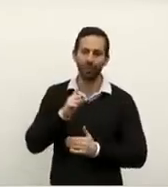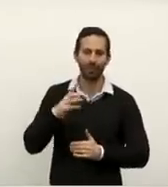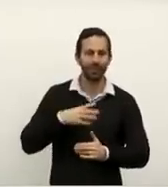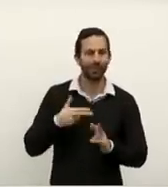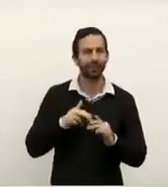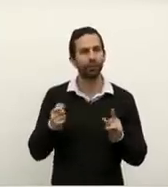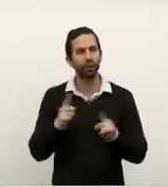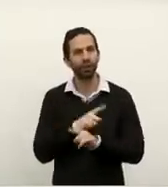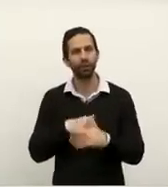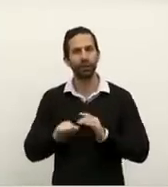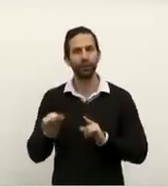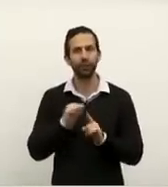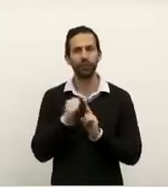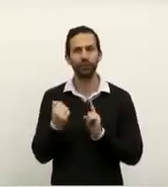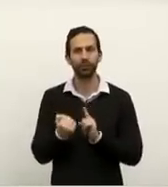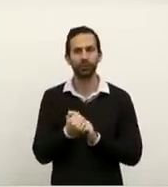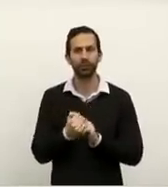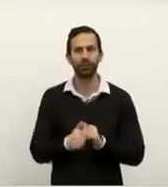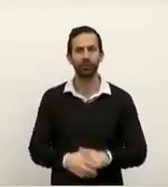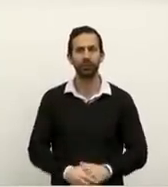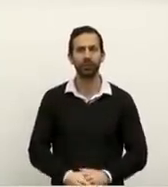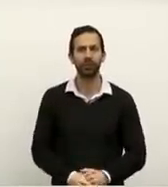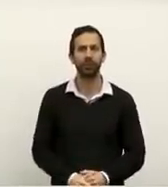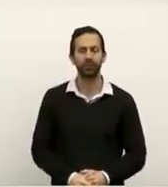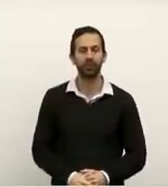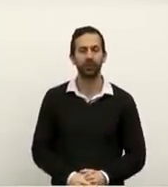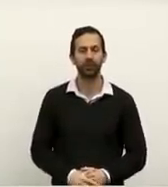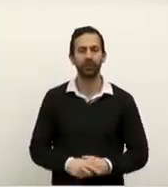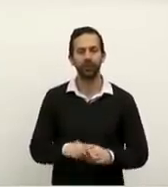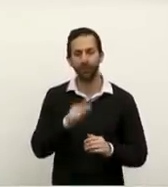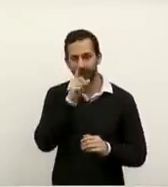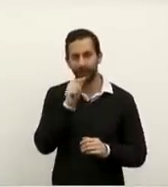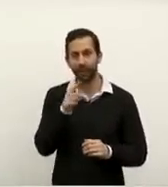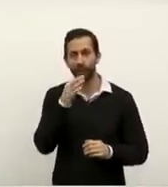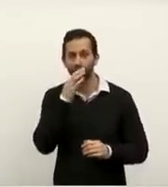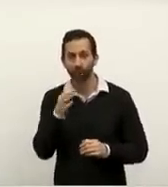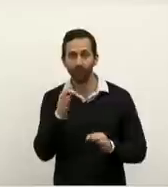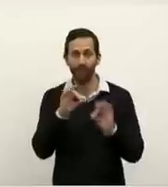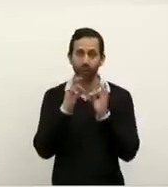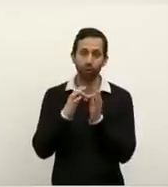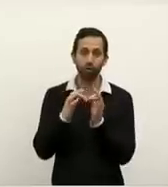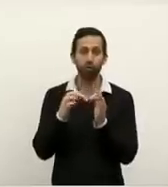if there is a change in their circumstance after that hospitalization. And then they can either request the agency